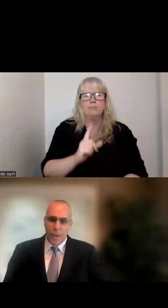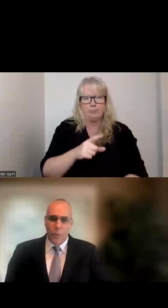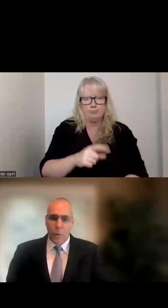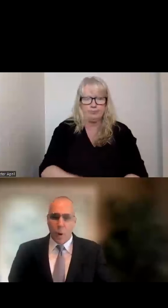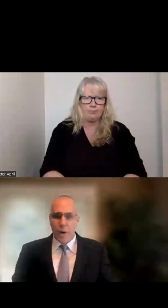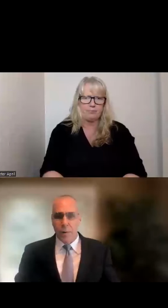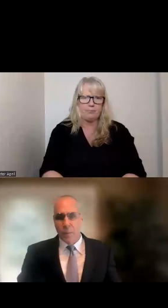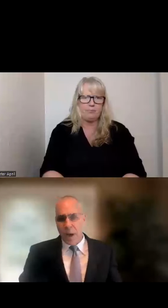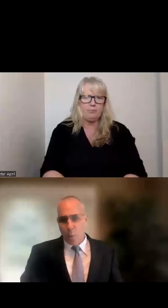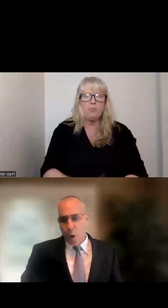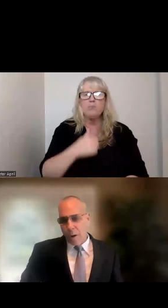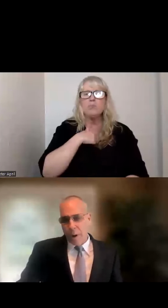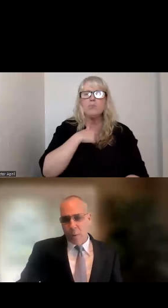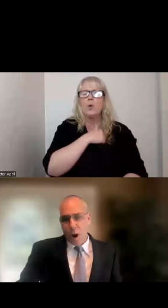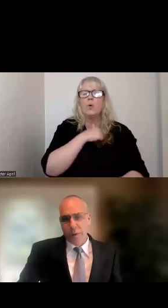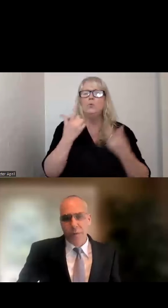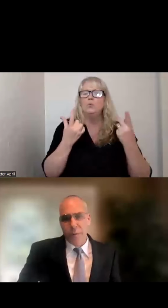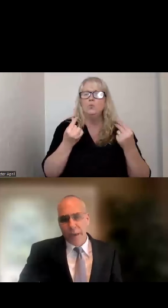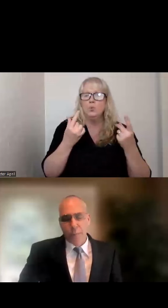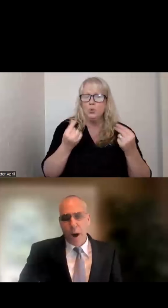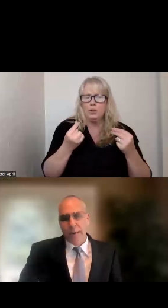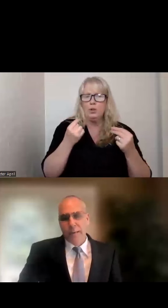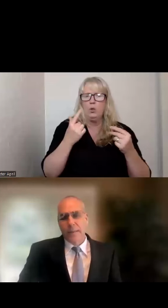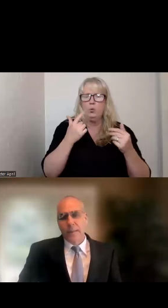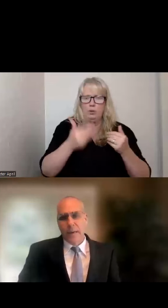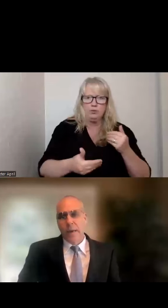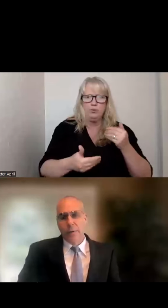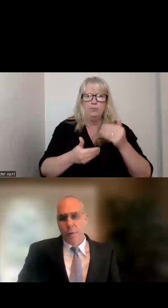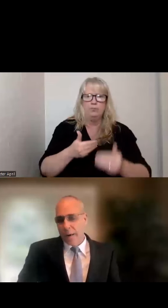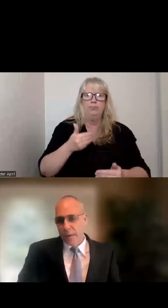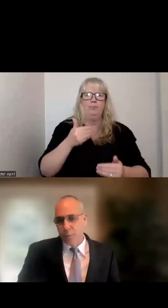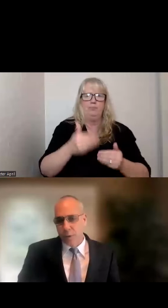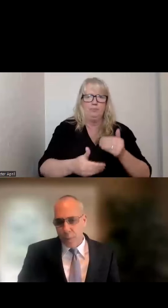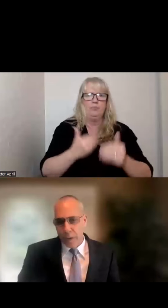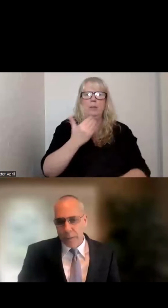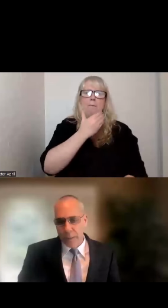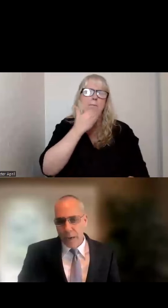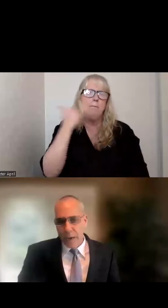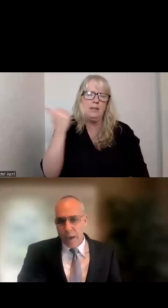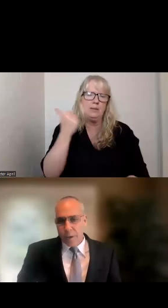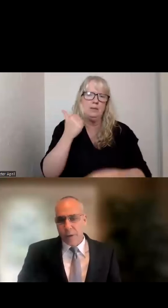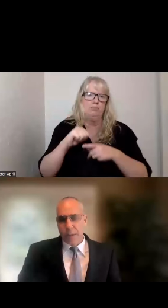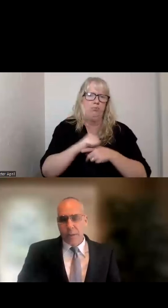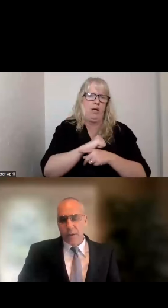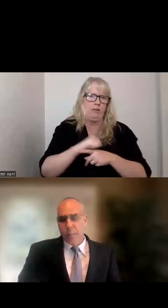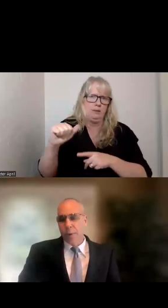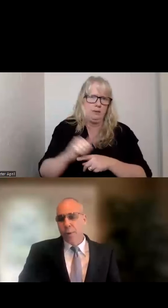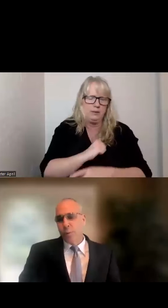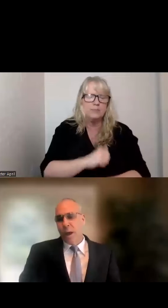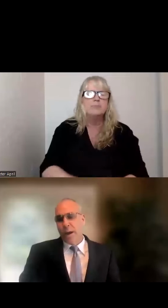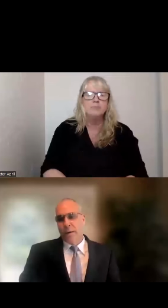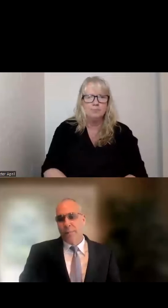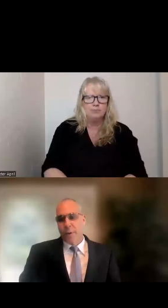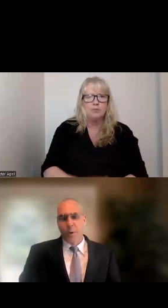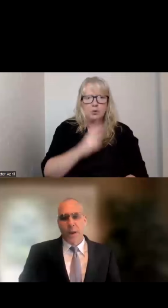SO WHAT WE WANT TO DO IS WE WANT TO WALK THROUGH THE BEST PRACTICES IN CRISIS RESPONSE YOU WILL SEE THERE IS A BLUE LINE GOING